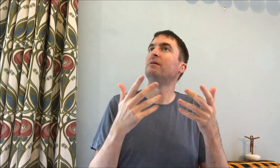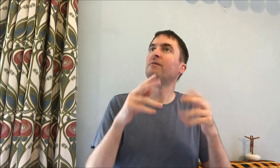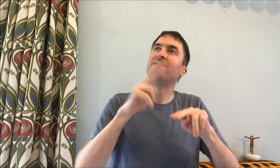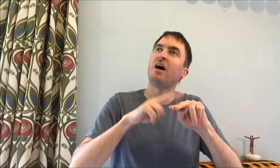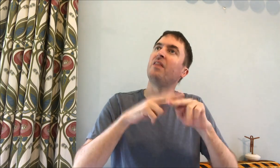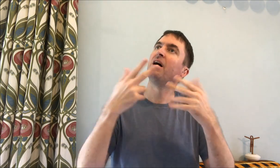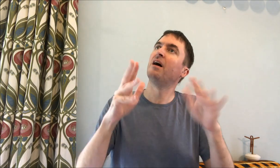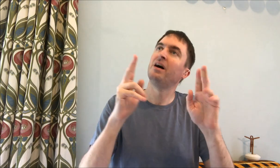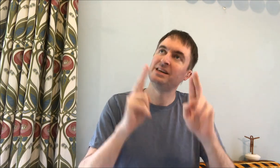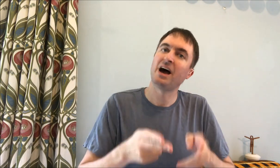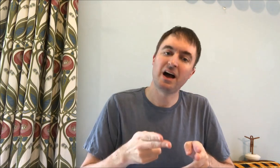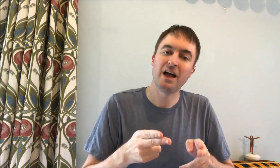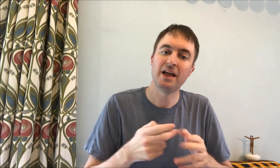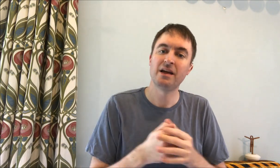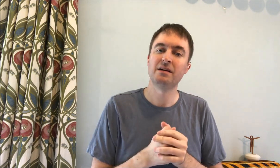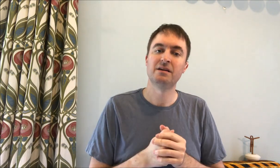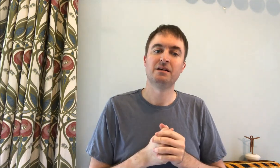those whose fathers have died;